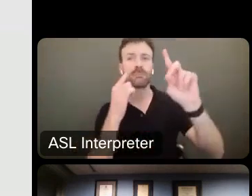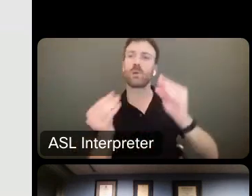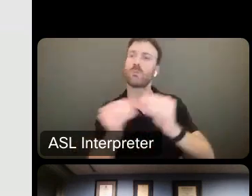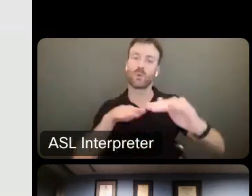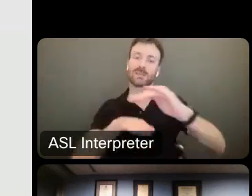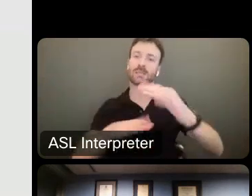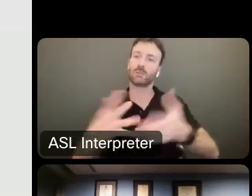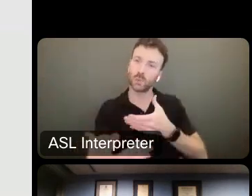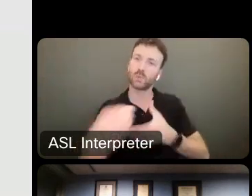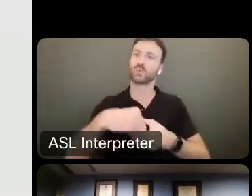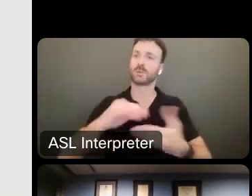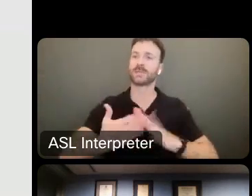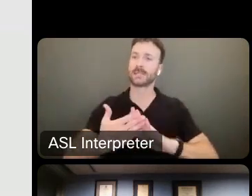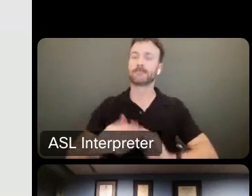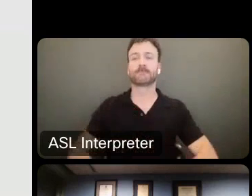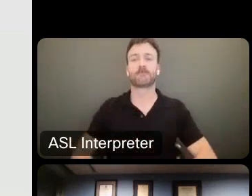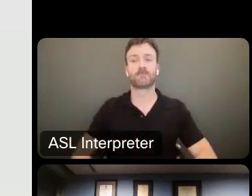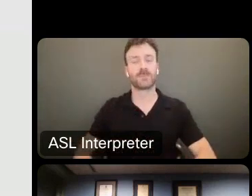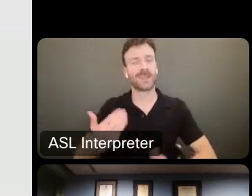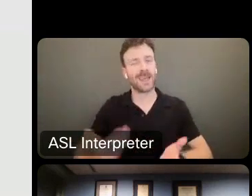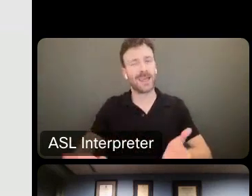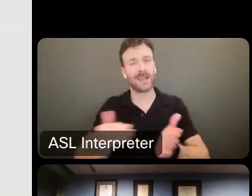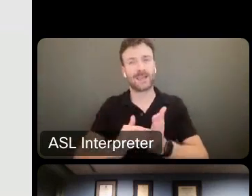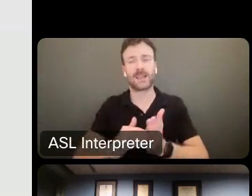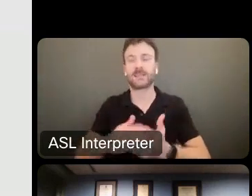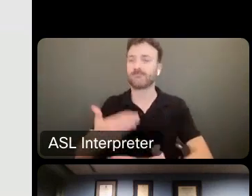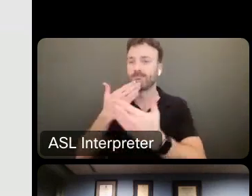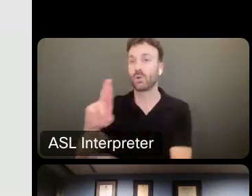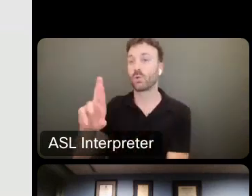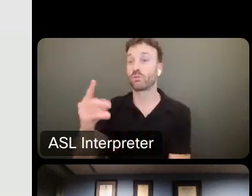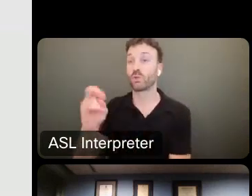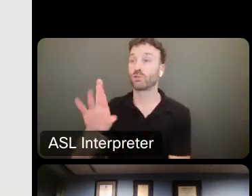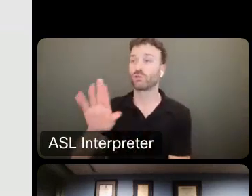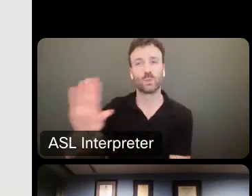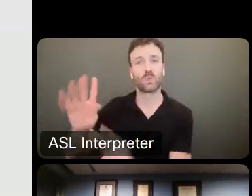I would like to once again thank Roger and his team, the entire accessibility and transportation